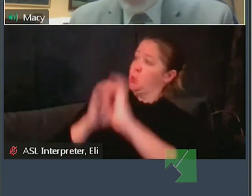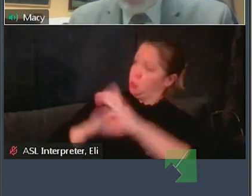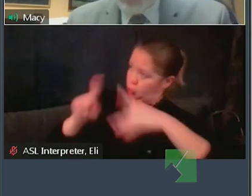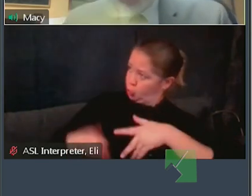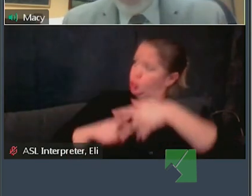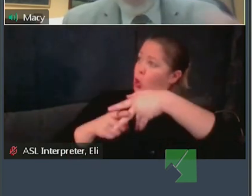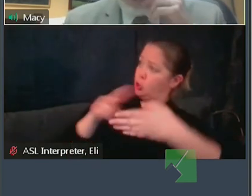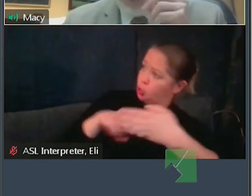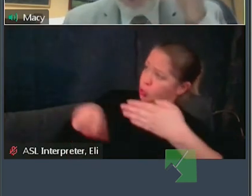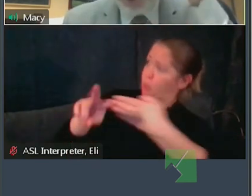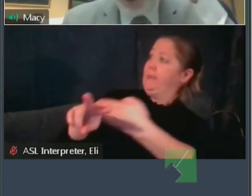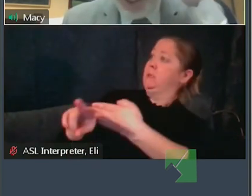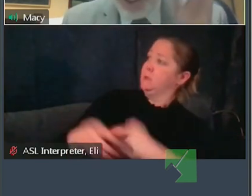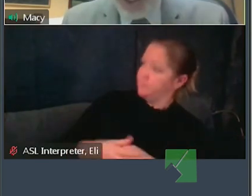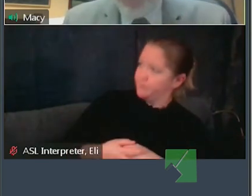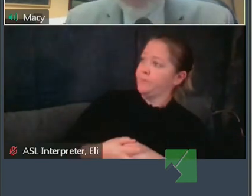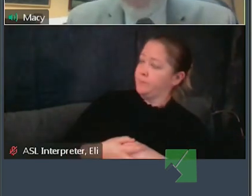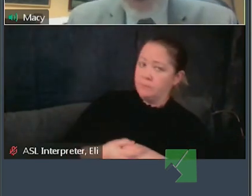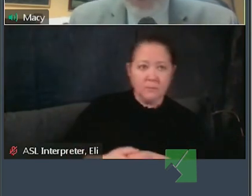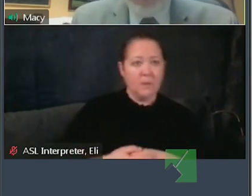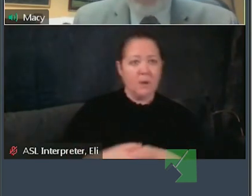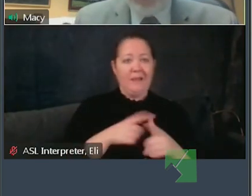Then she and Mr. Fowler zone, the president